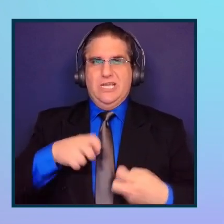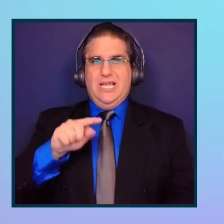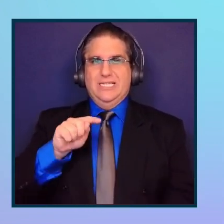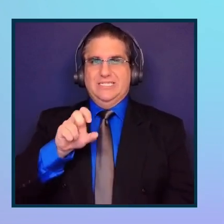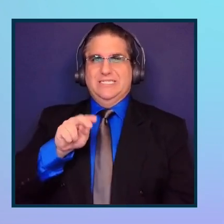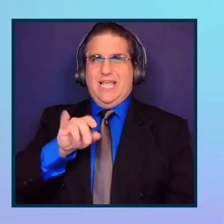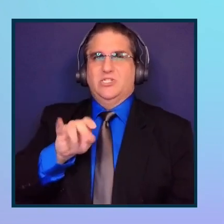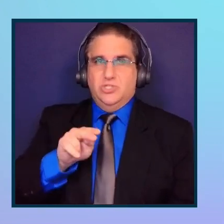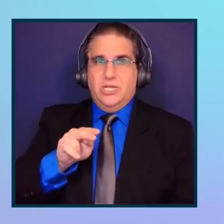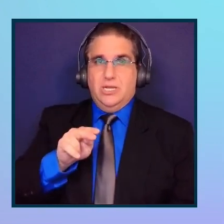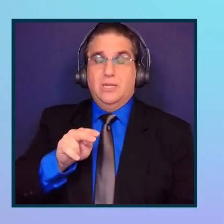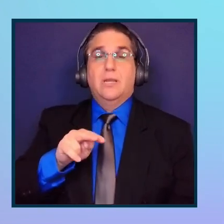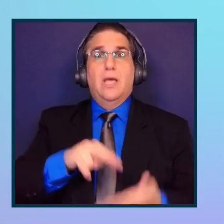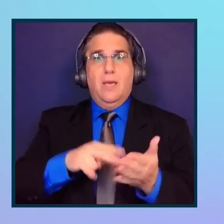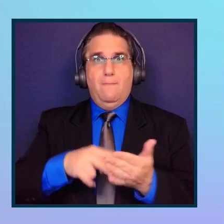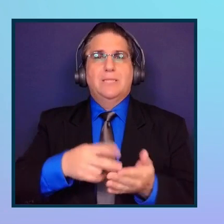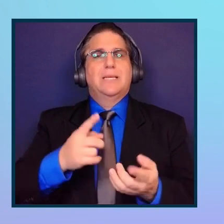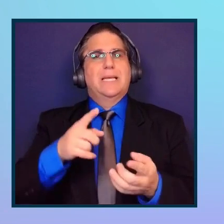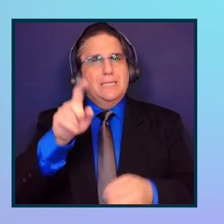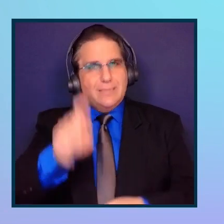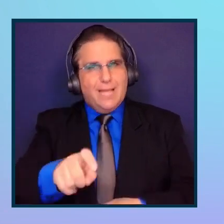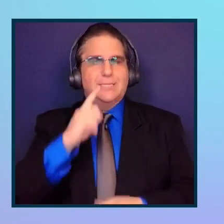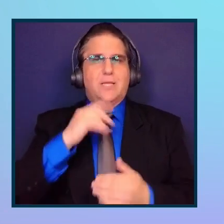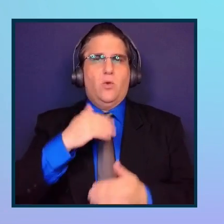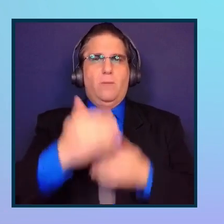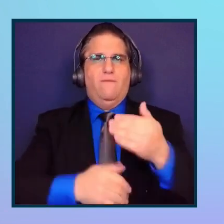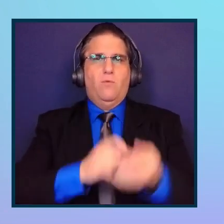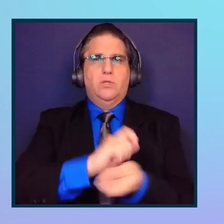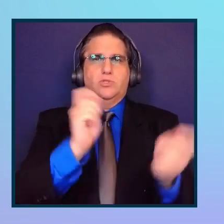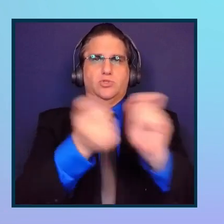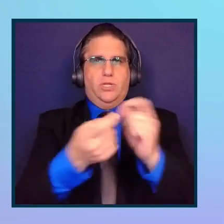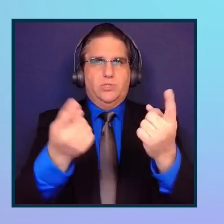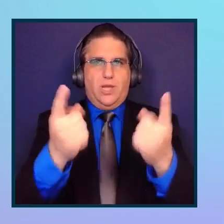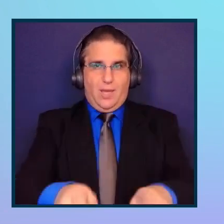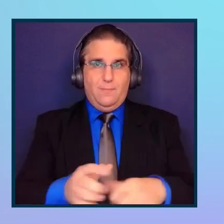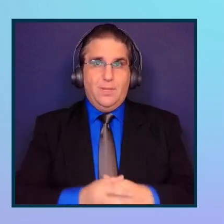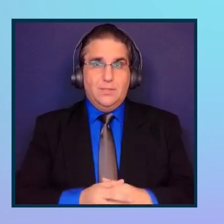That doesn't mean you have a license to disrespect